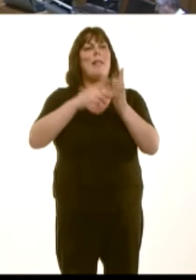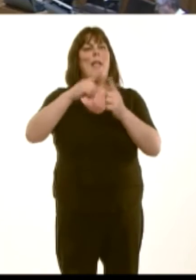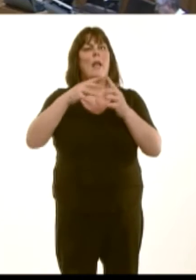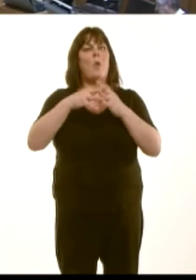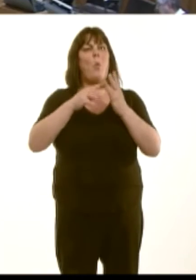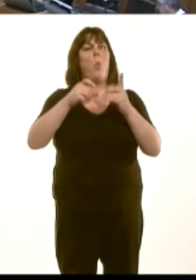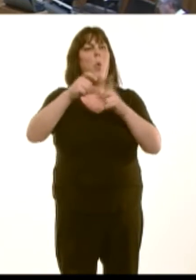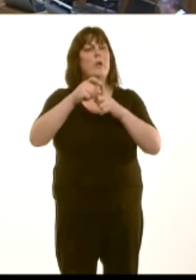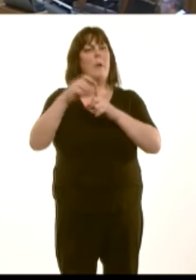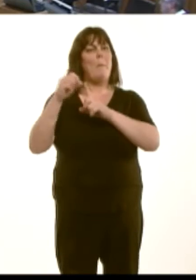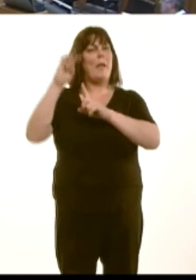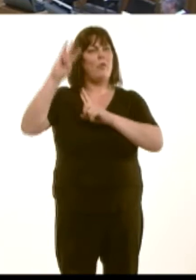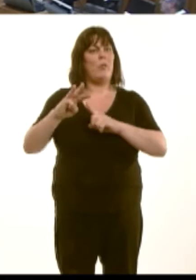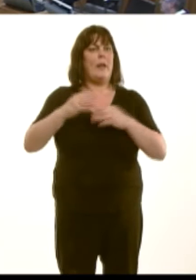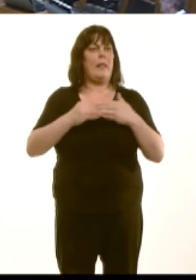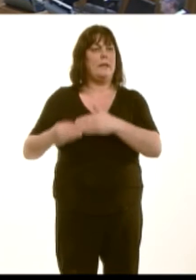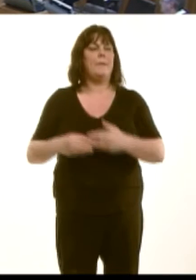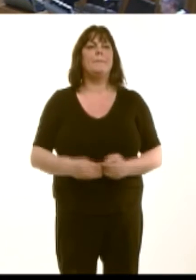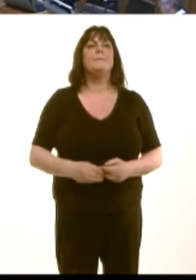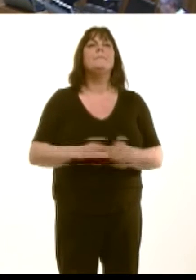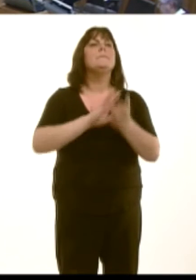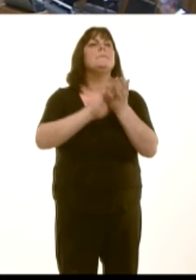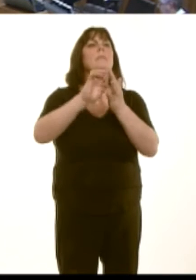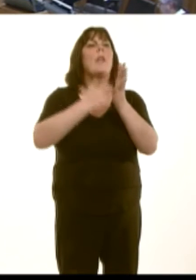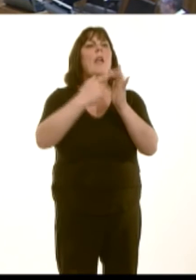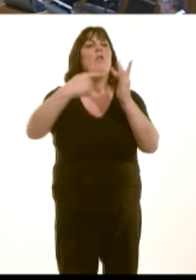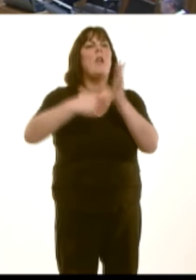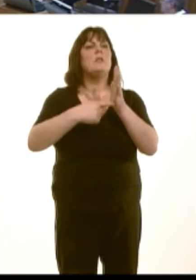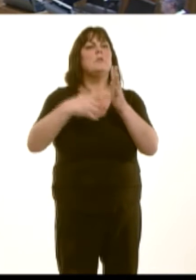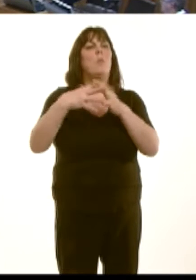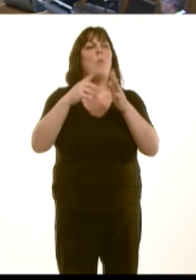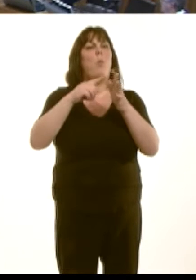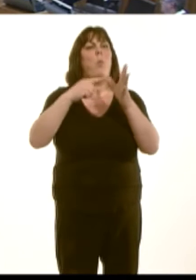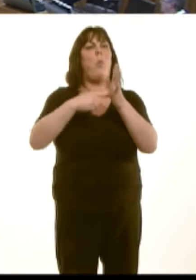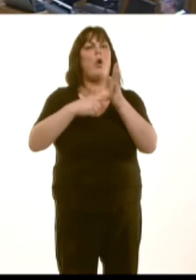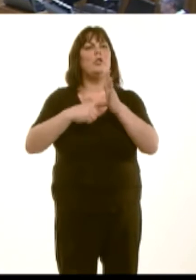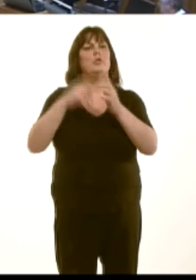First Minister, Heriot-Watt University have published findings showing that 30% of people